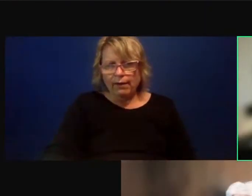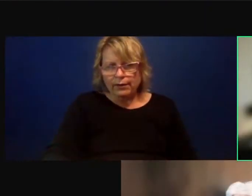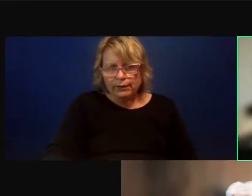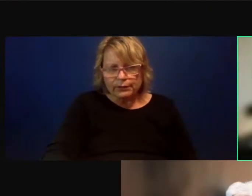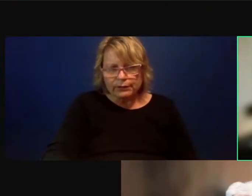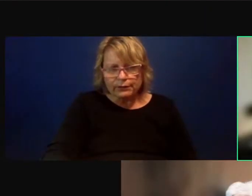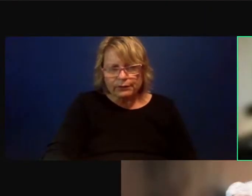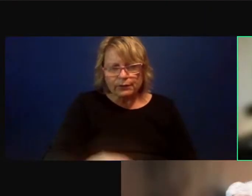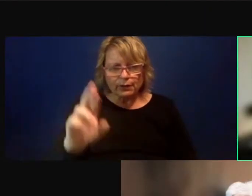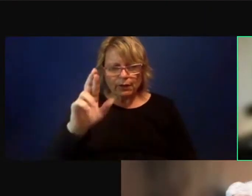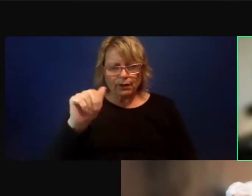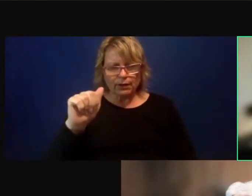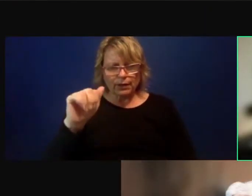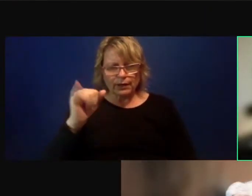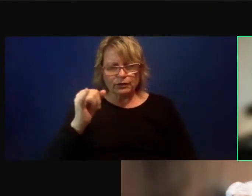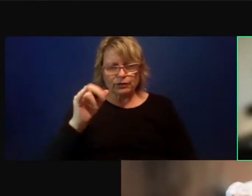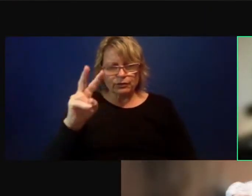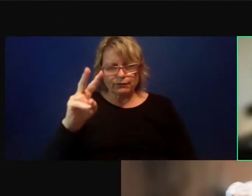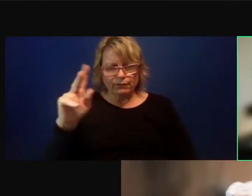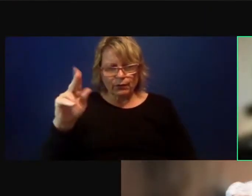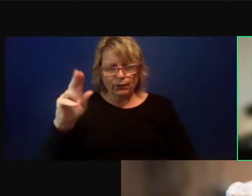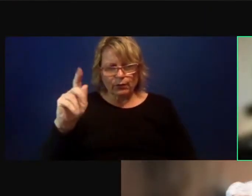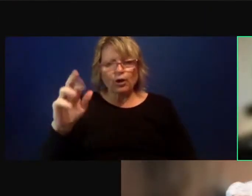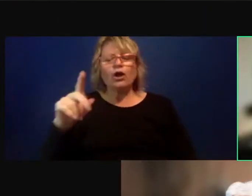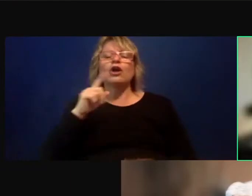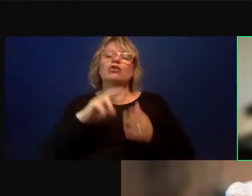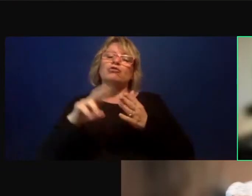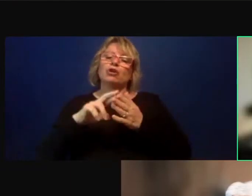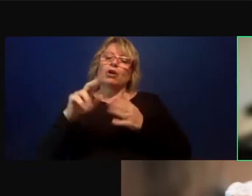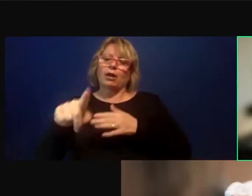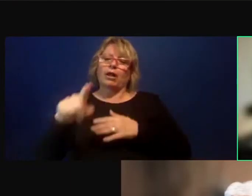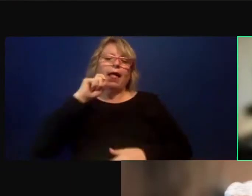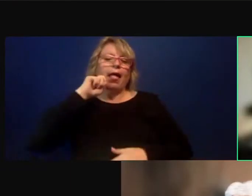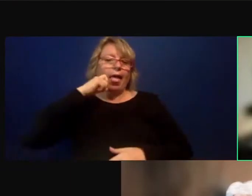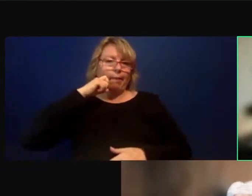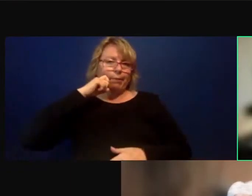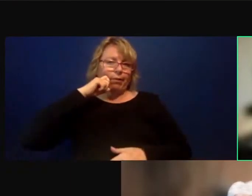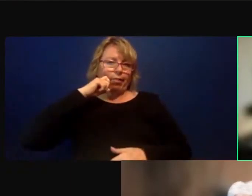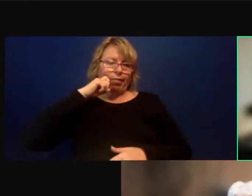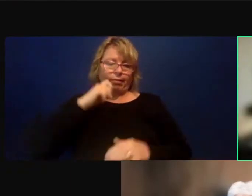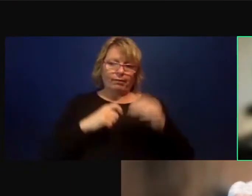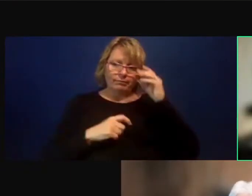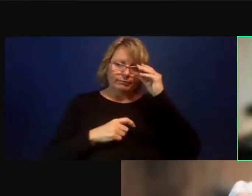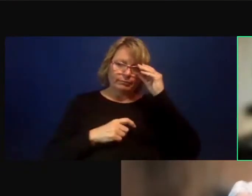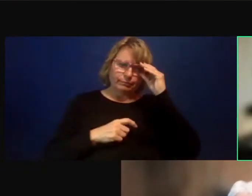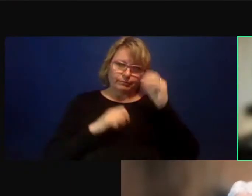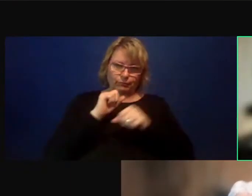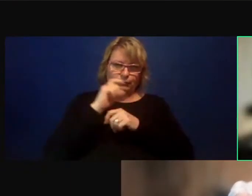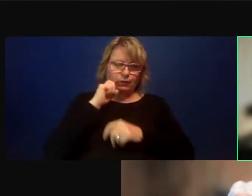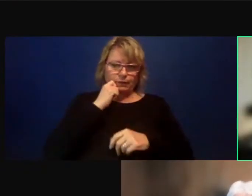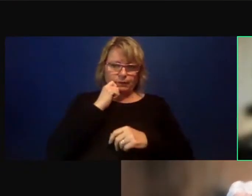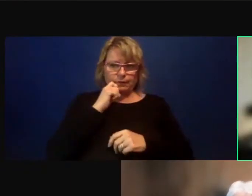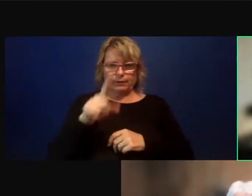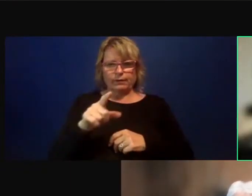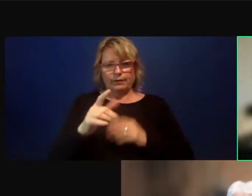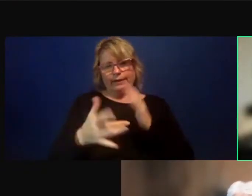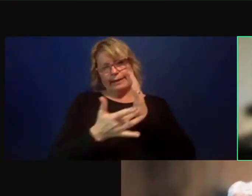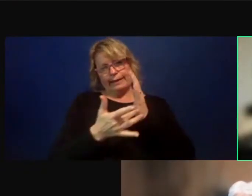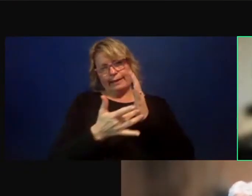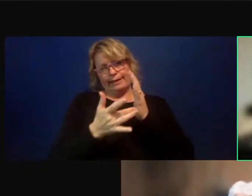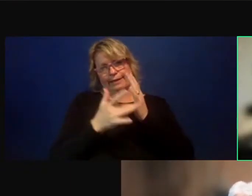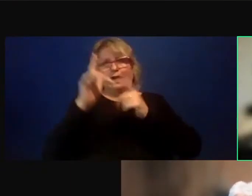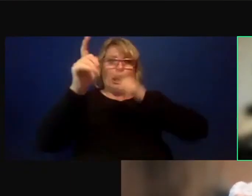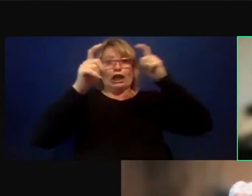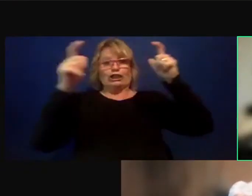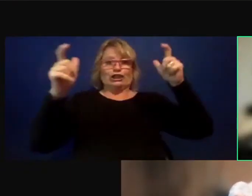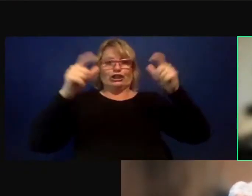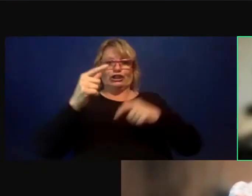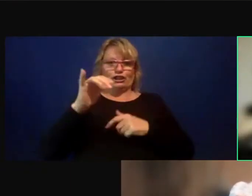physician researcher on the health team at Apple, which I will introduce as the technology giant.